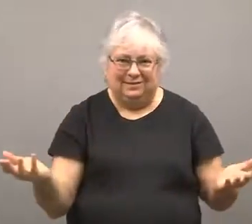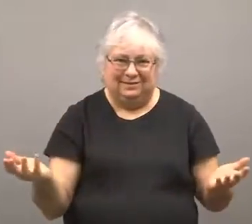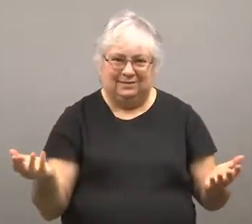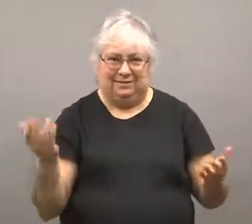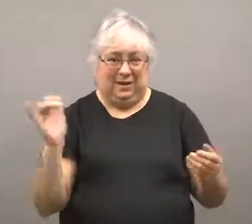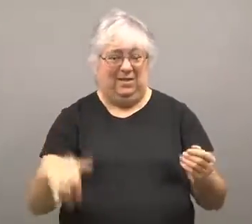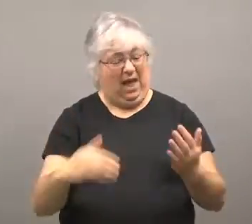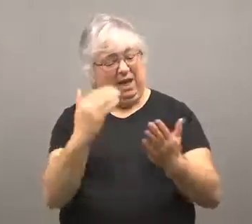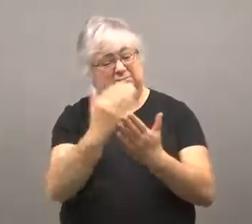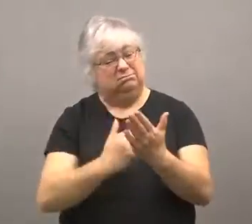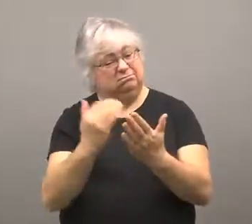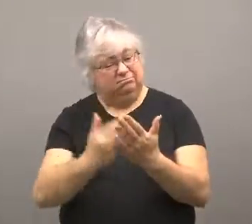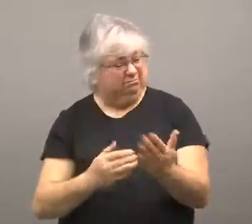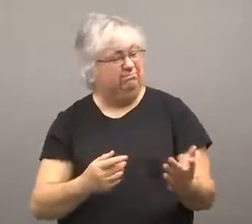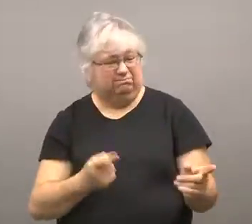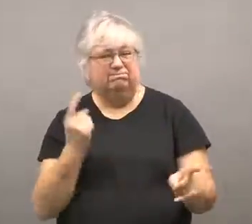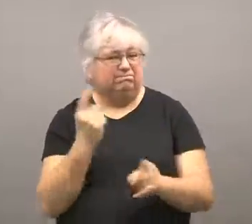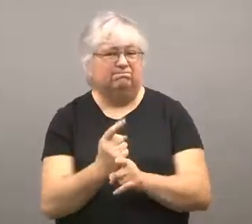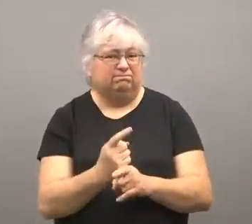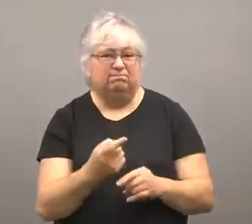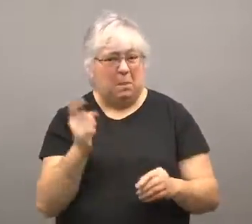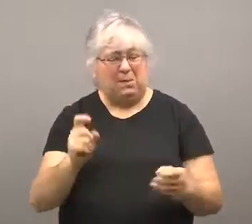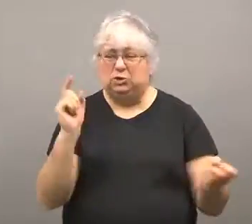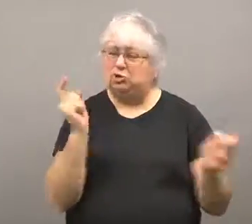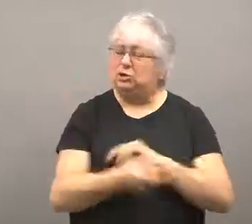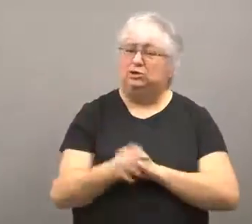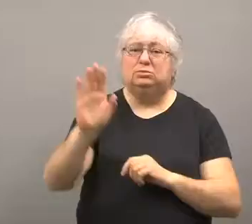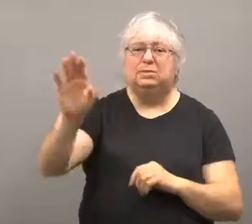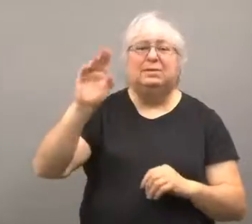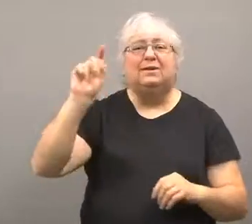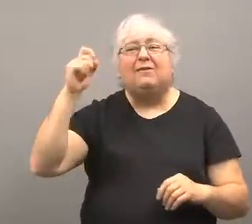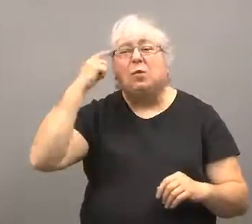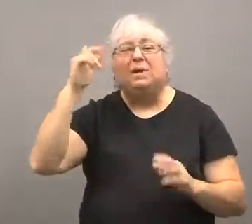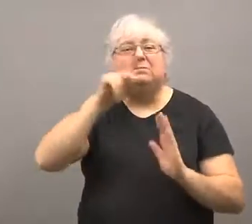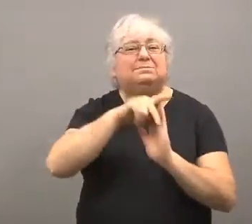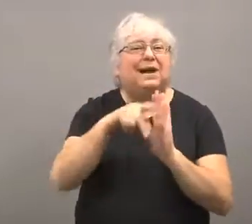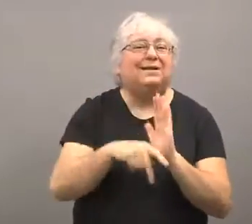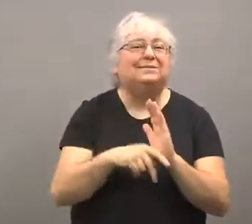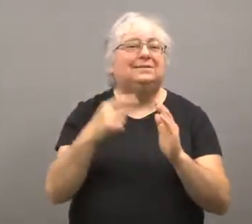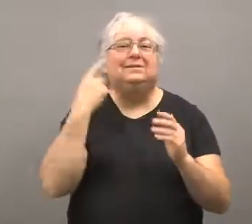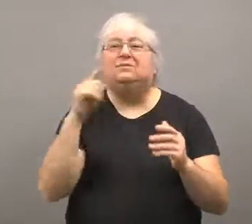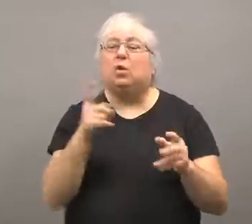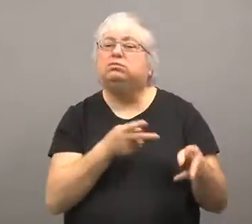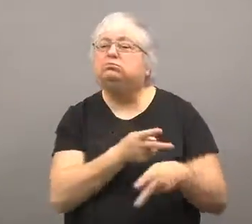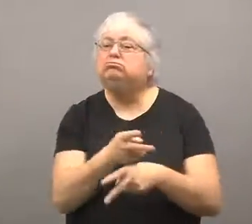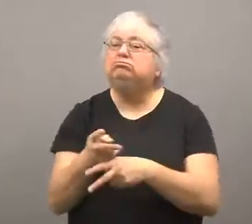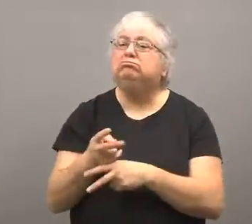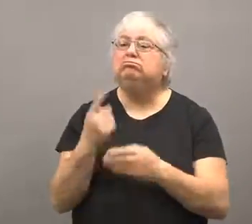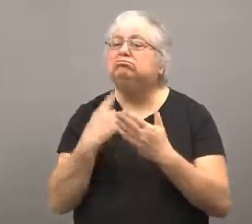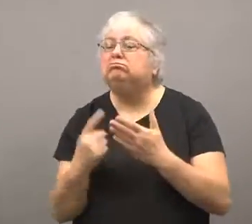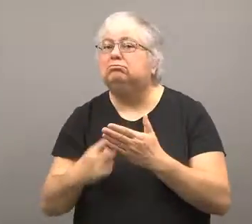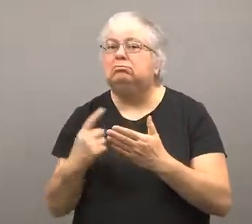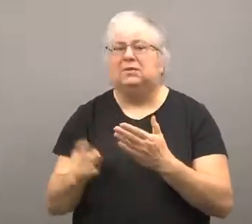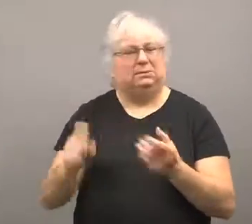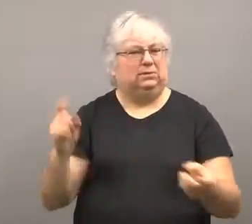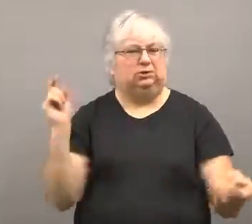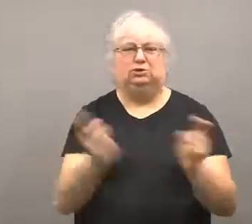He said the report was correct in calling for a change in governmental surveillance